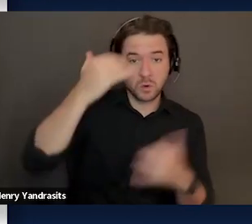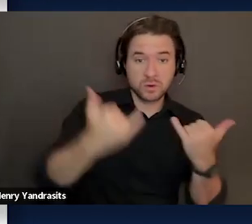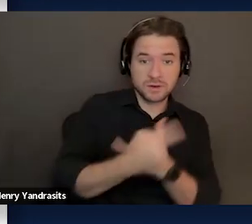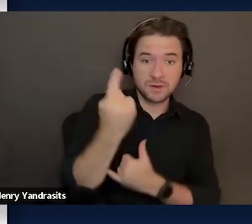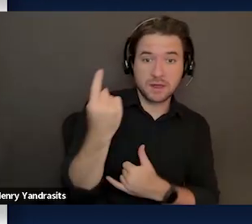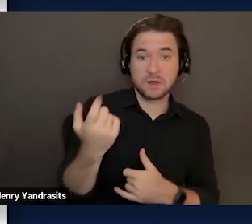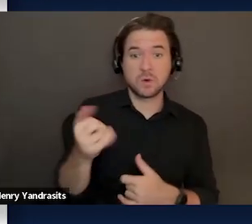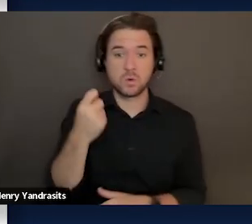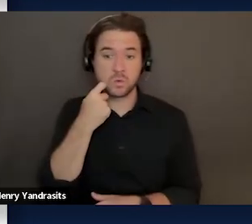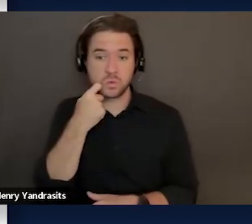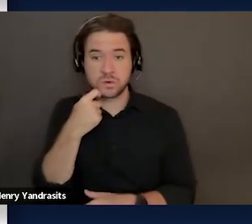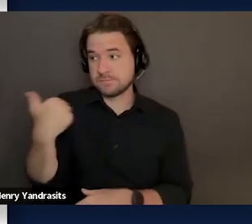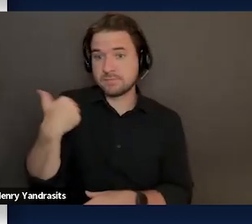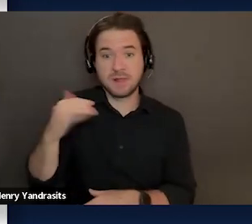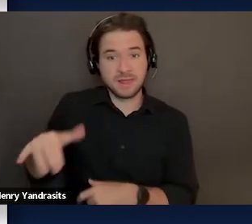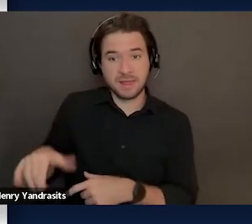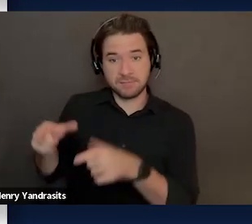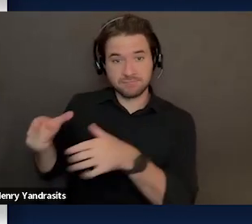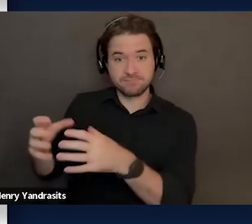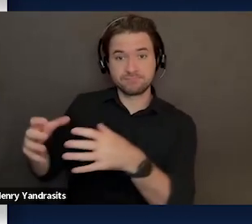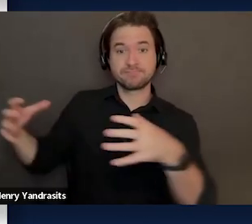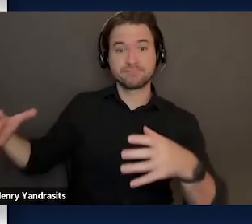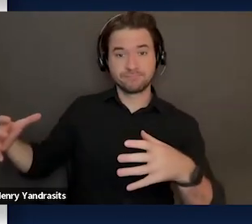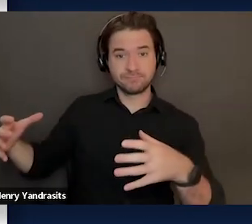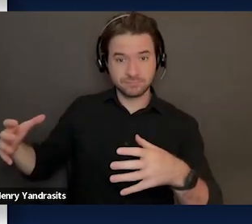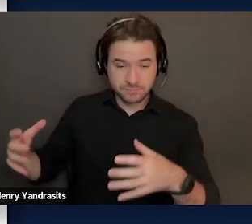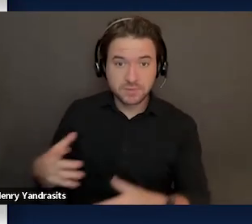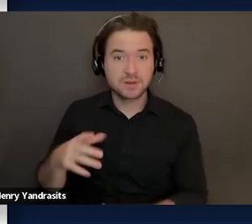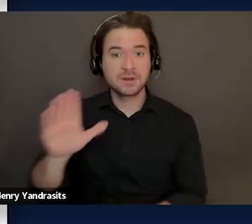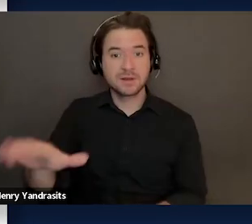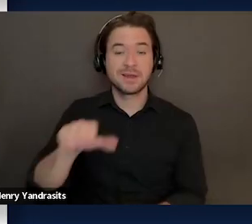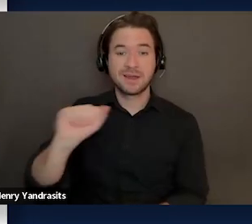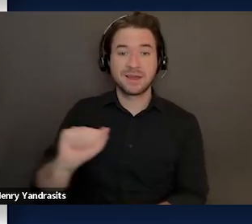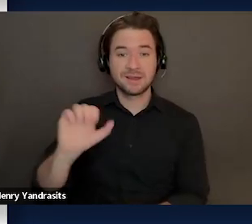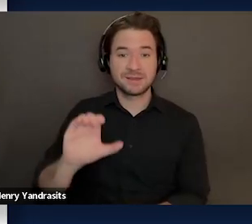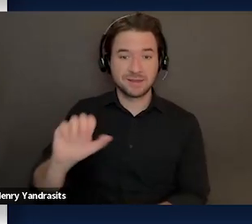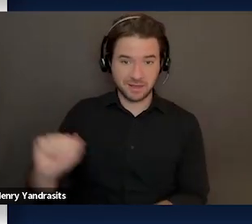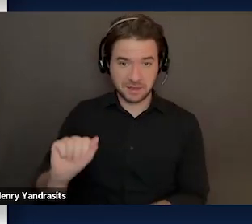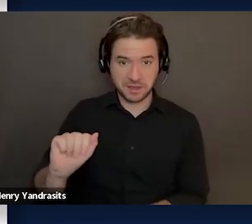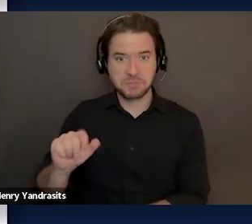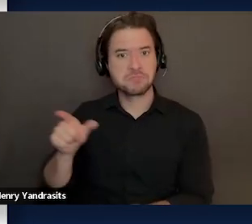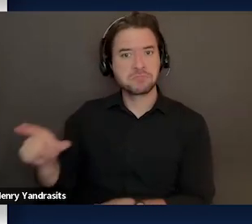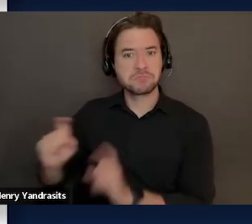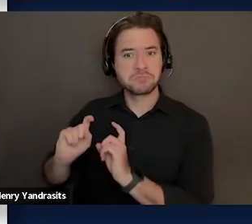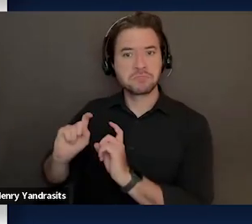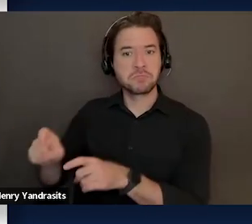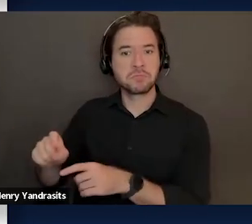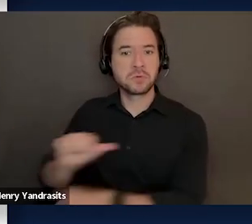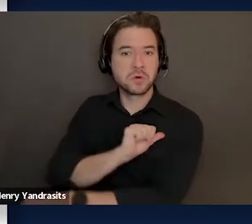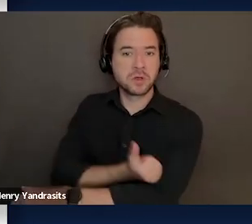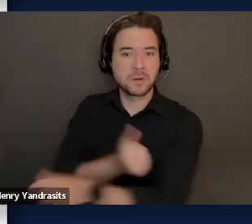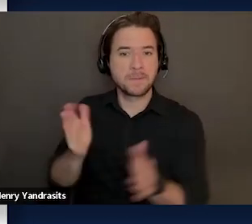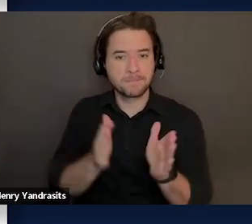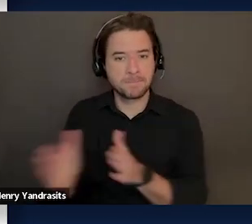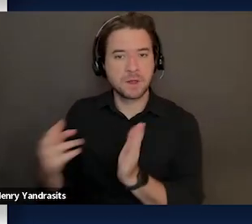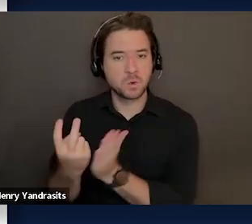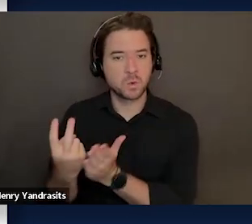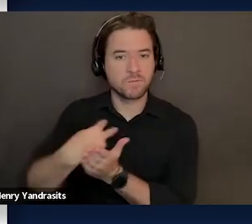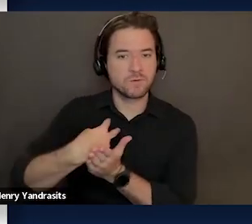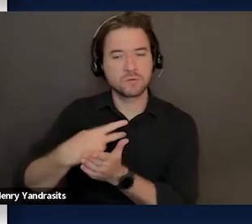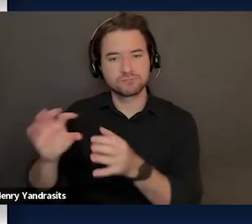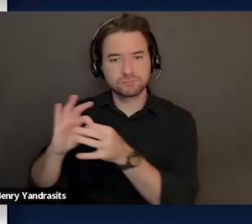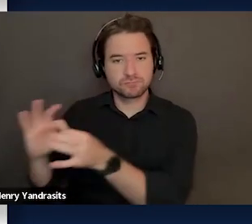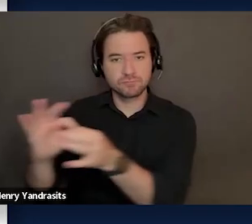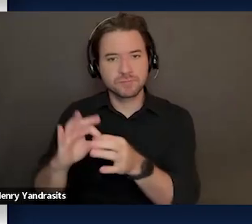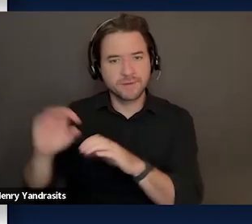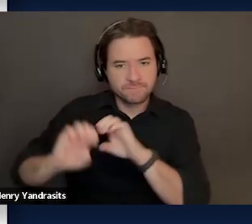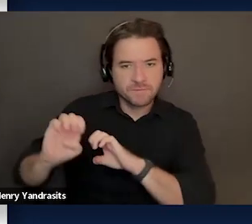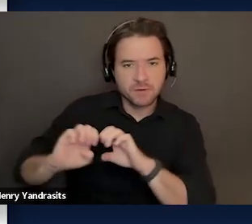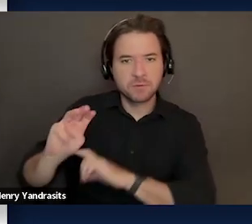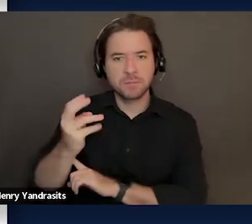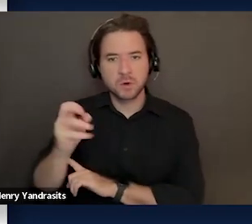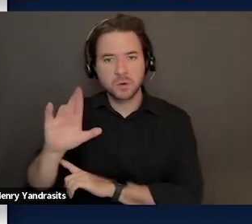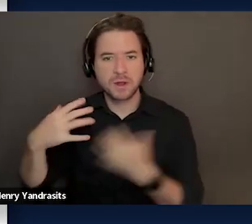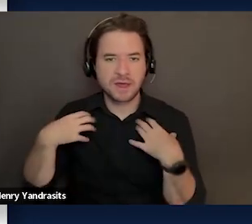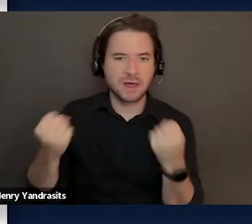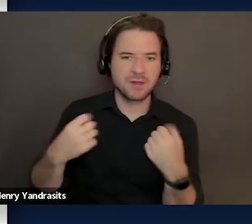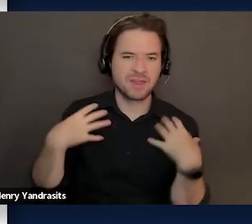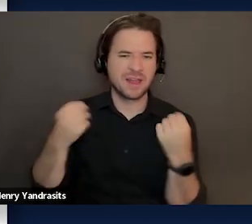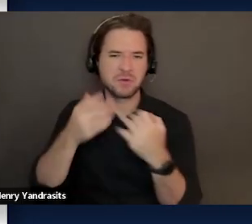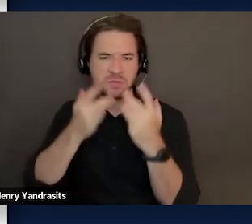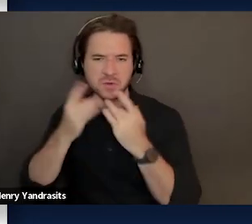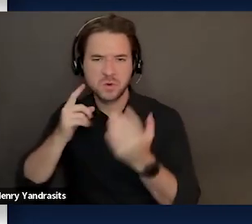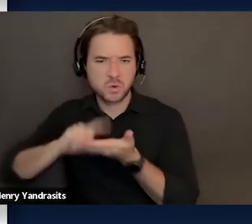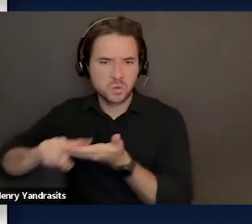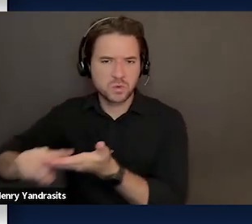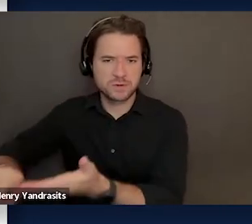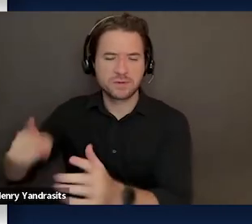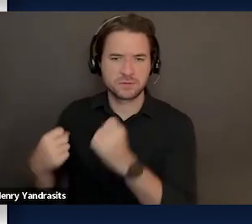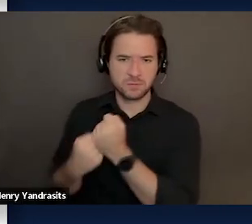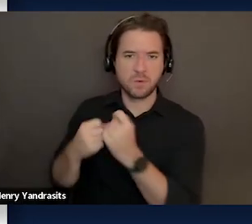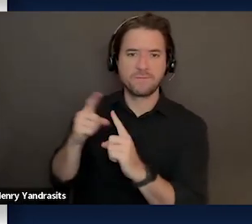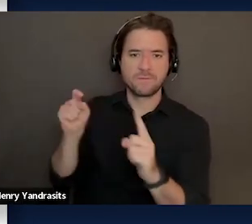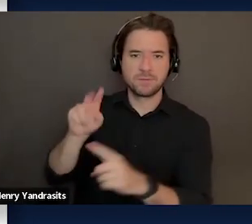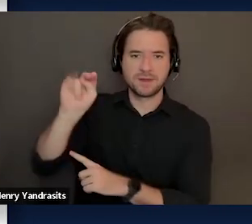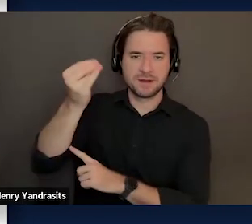as NIMHD has grown in size and scope. With the Affordable Care Act, NIMHD was granted the authority to plan, review, coordinate, and evaluate minority health and health disparities research supported by NIH institutes and centers.